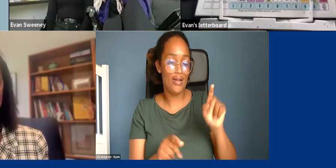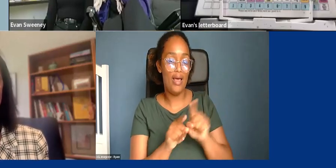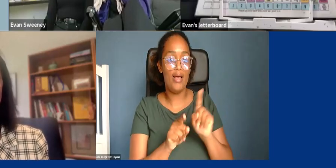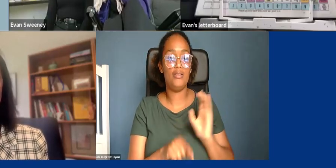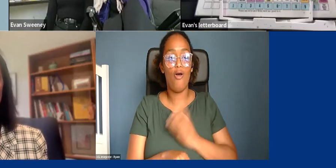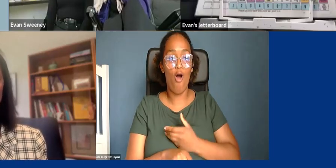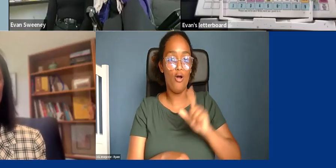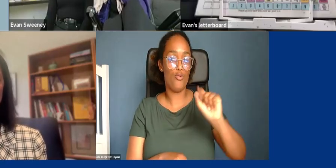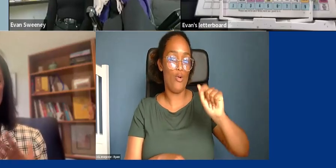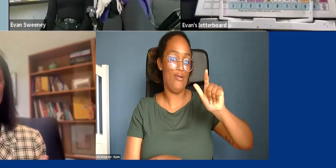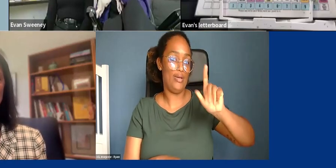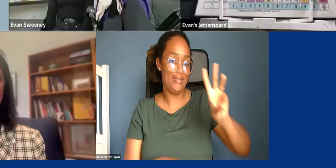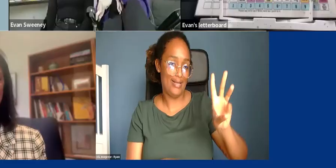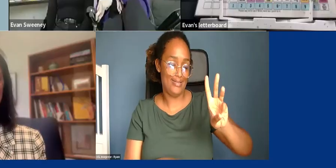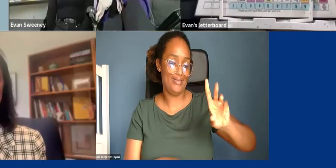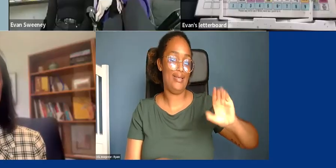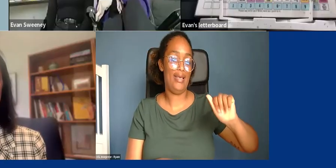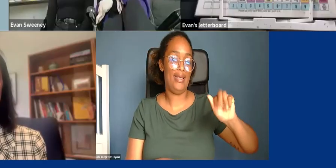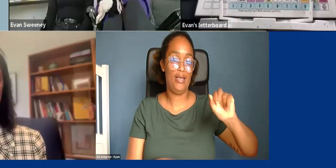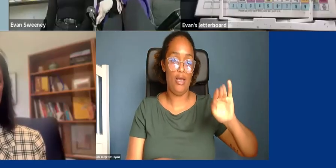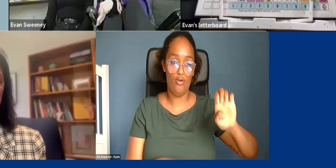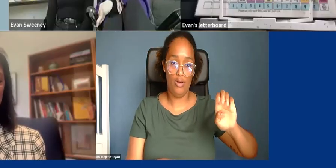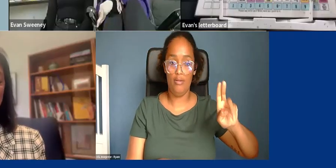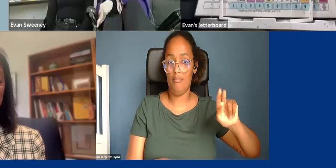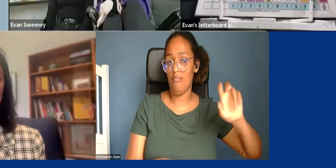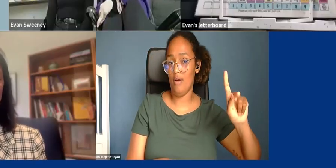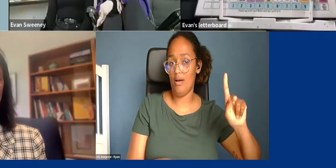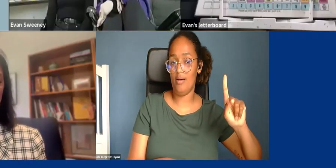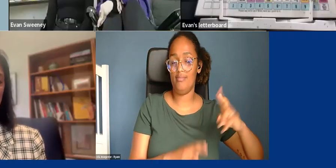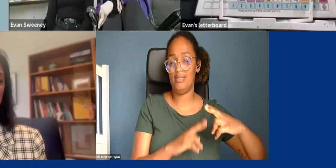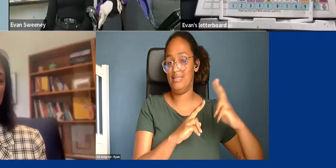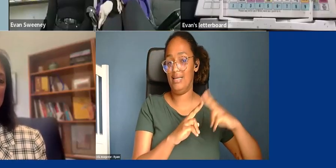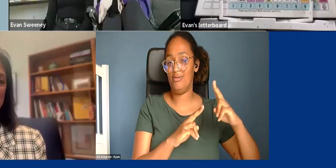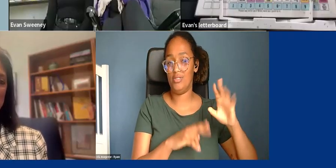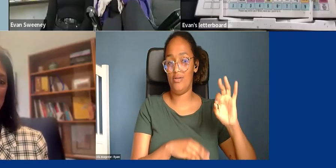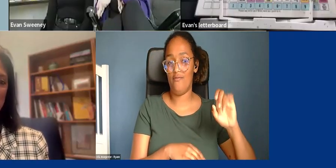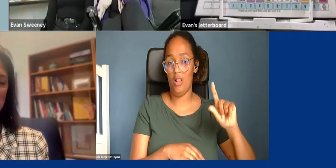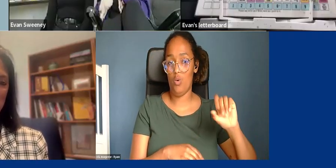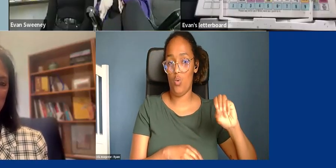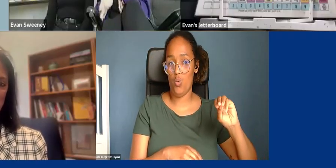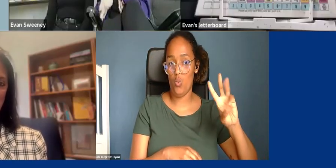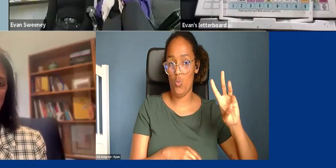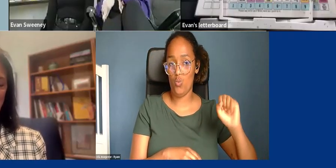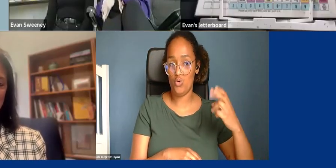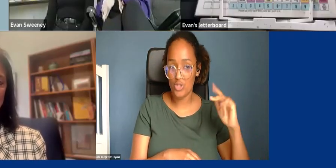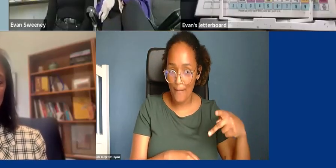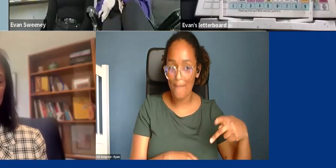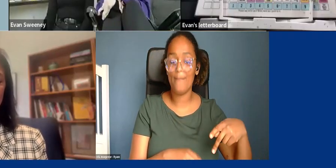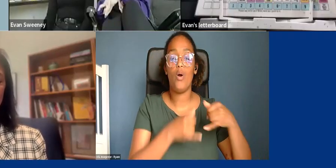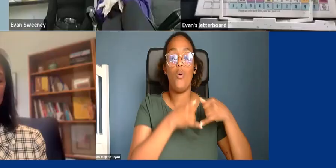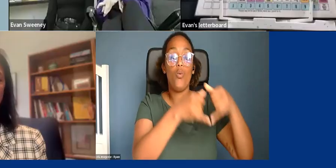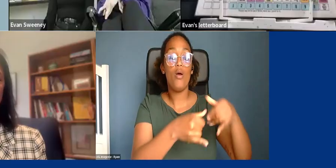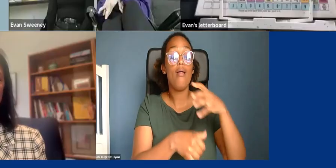and to present you with this year's virtual Carrie Buck Distinguished Fellowship plaque. We are